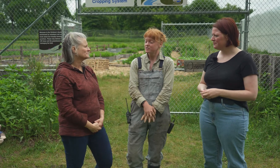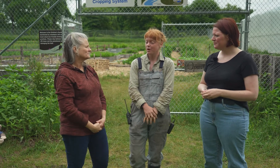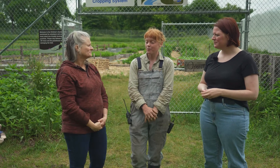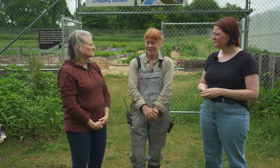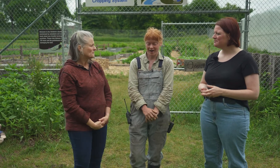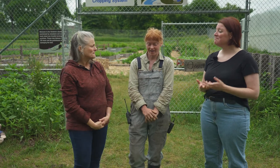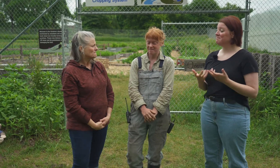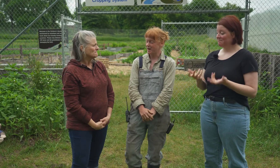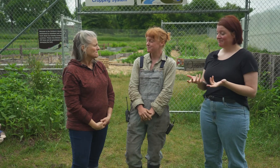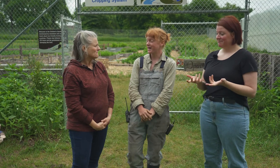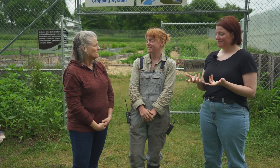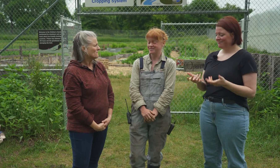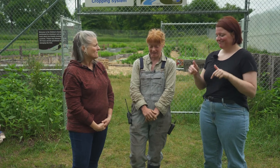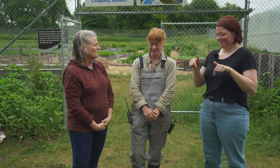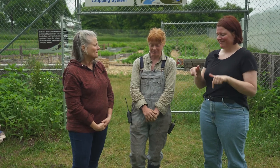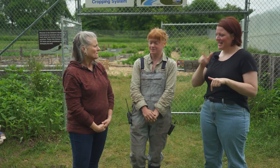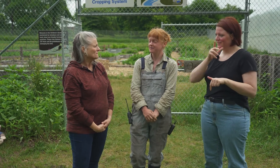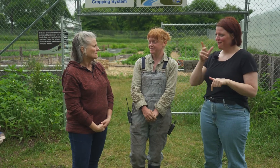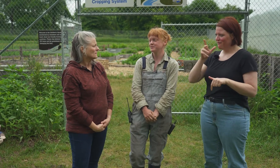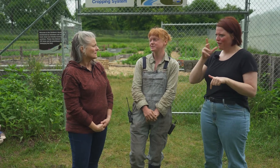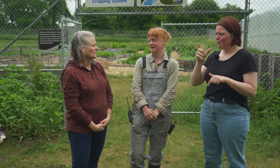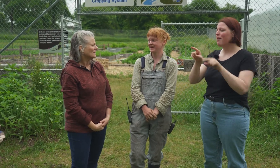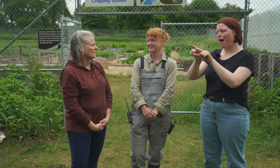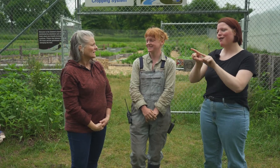So we are a farm that does go to a Farmers Market.